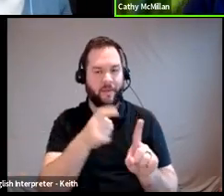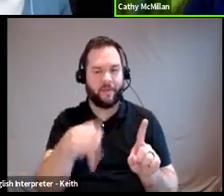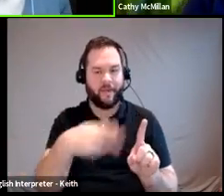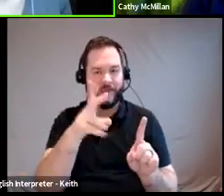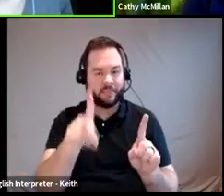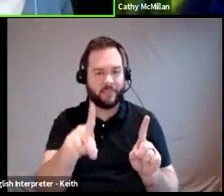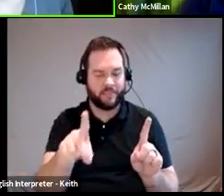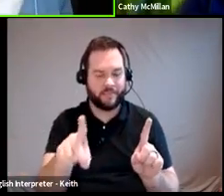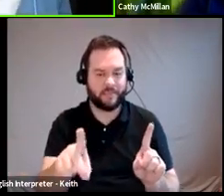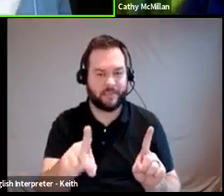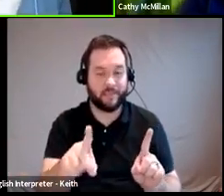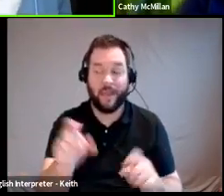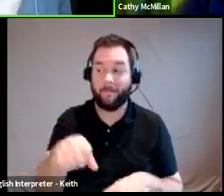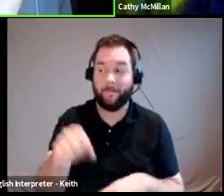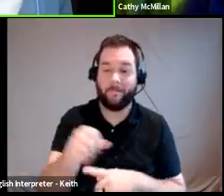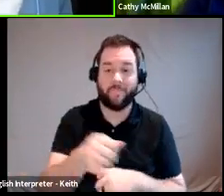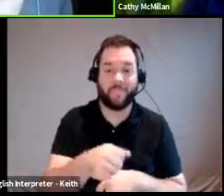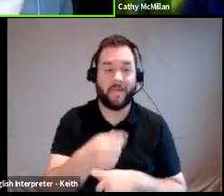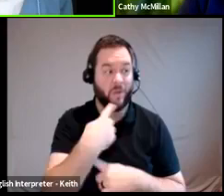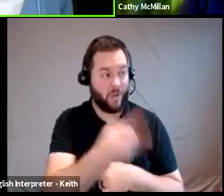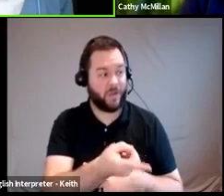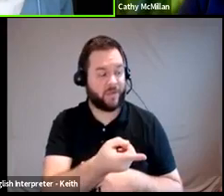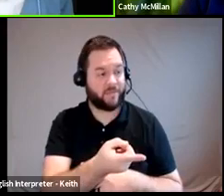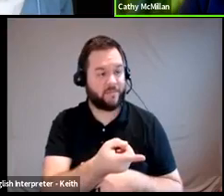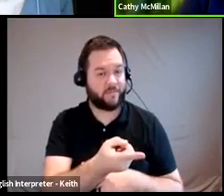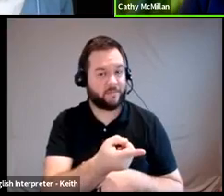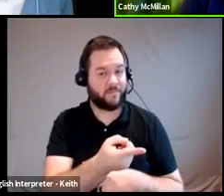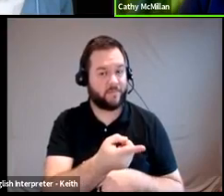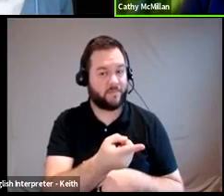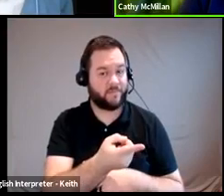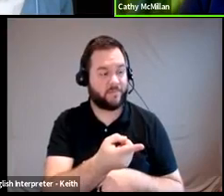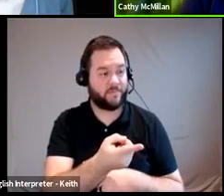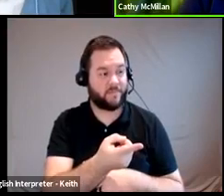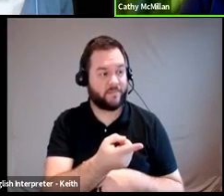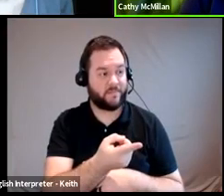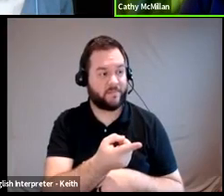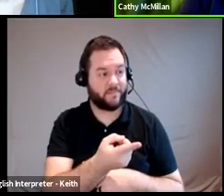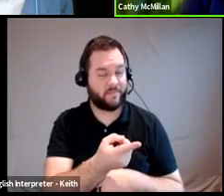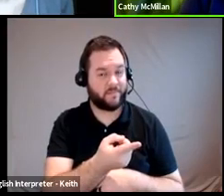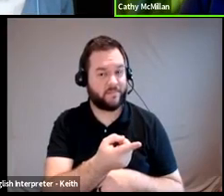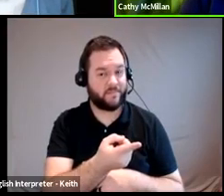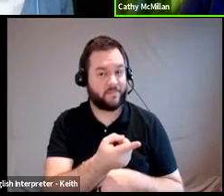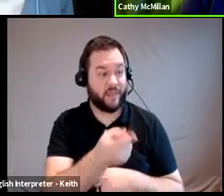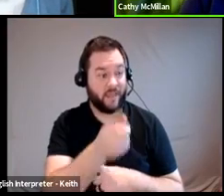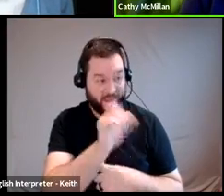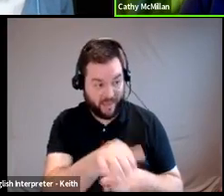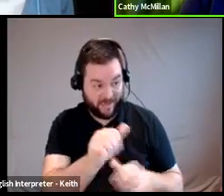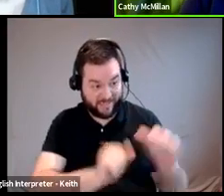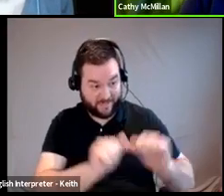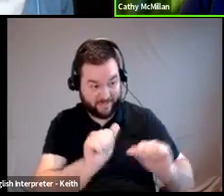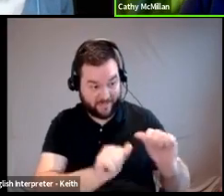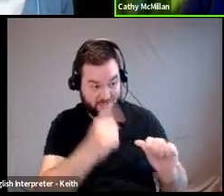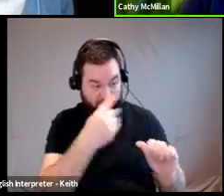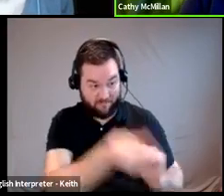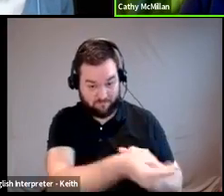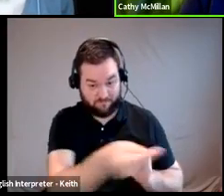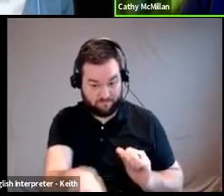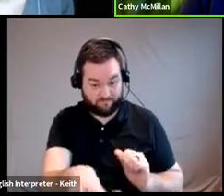arbage because you, this is a diagnosis for my PhD. I see Like I said to her, I said well Like I said to her, I said will you give that that says you give that that assessment to